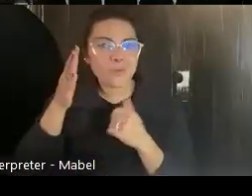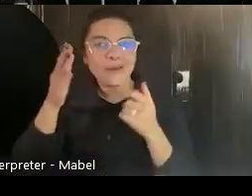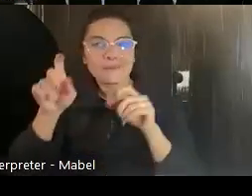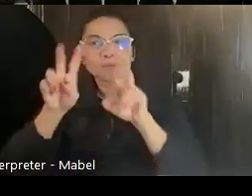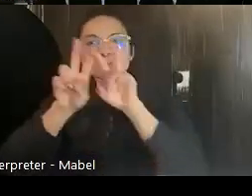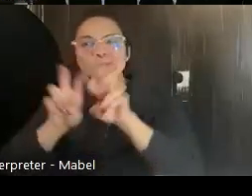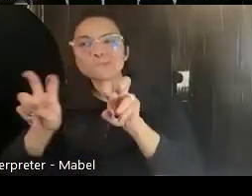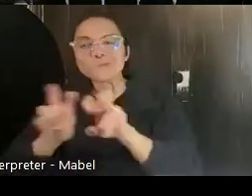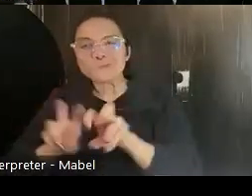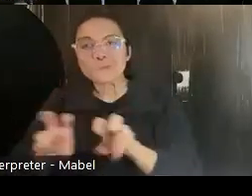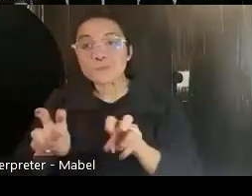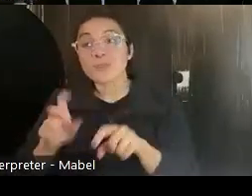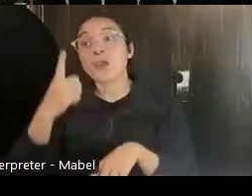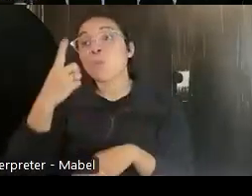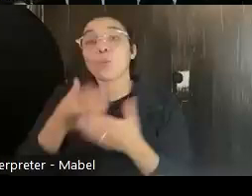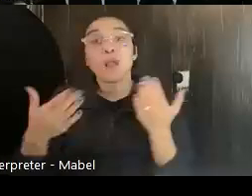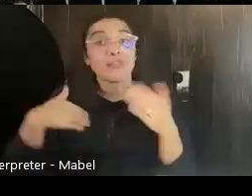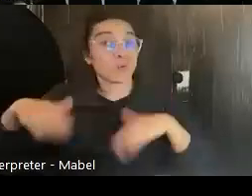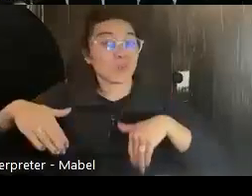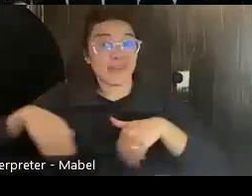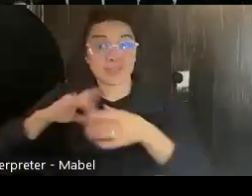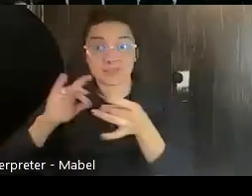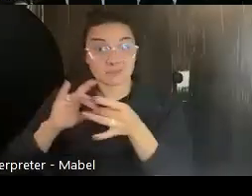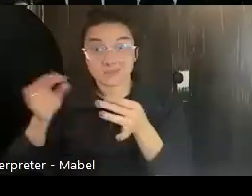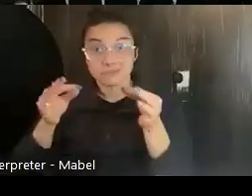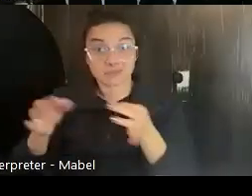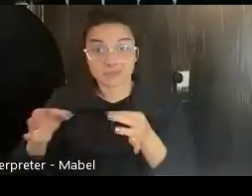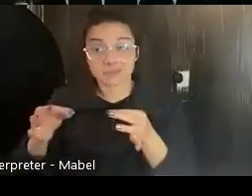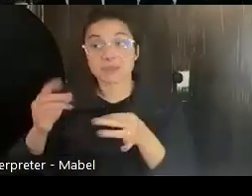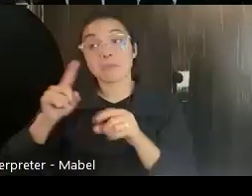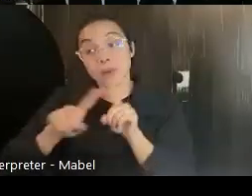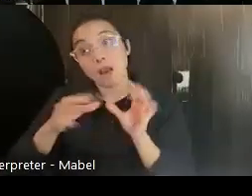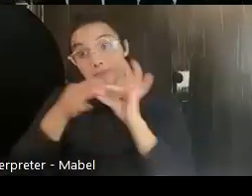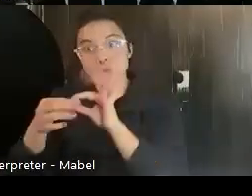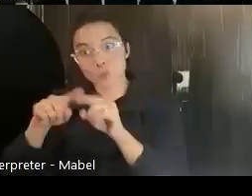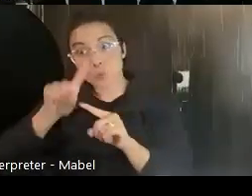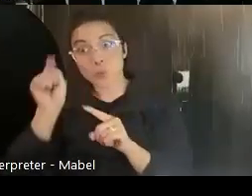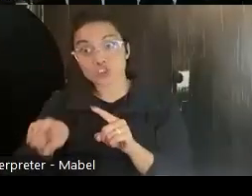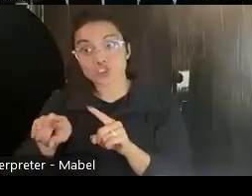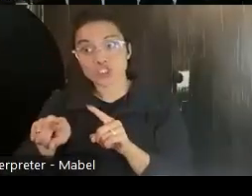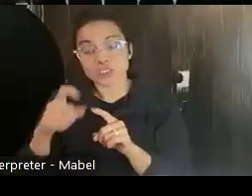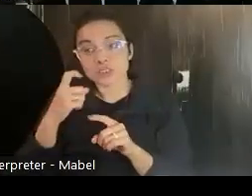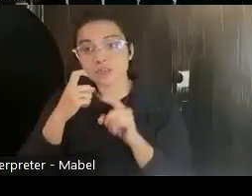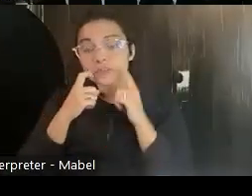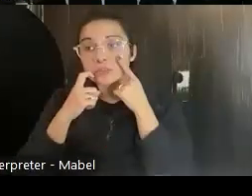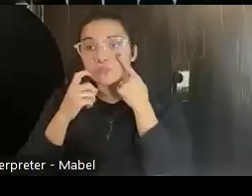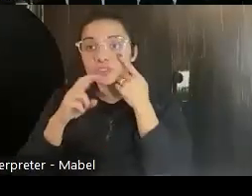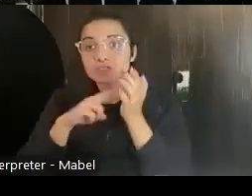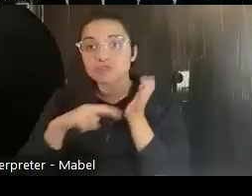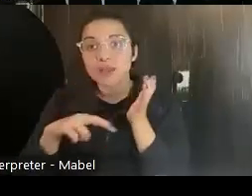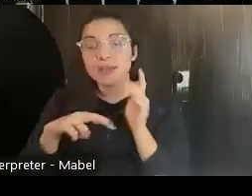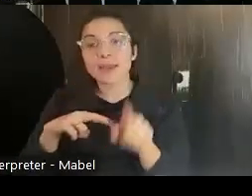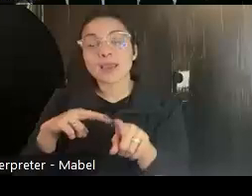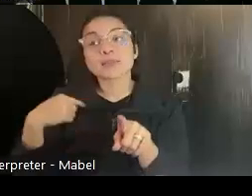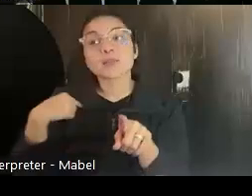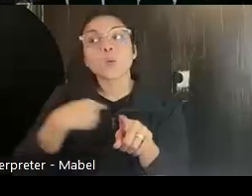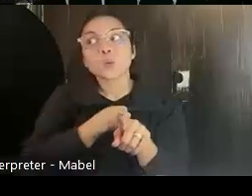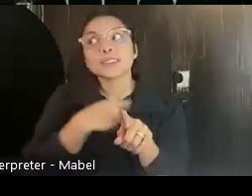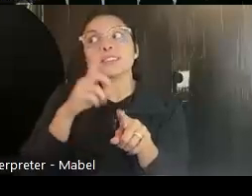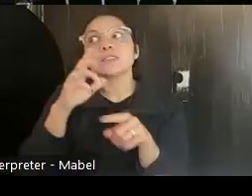to to the question we just heard is we have a a mandate I believe to really look at how mental